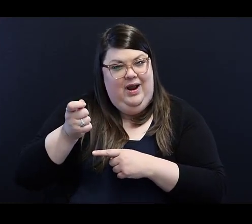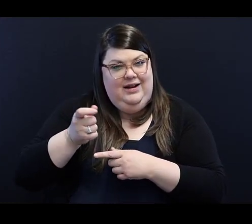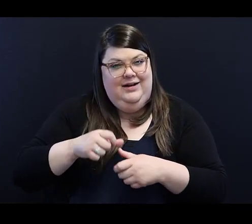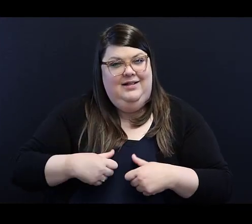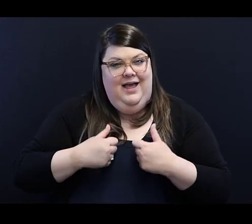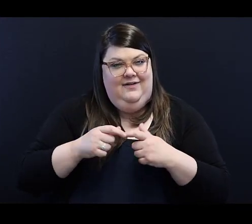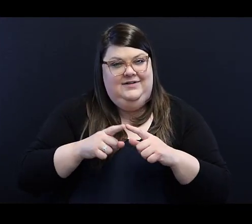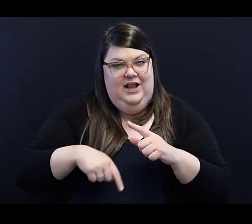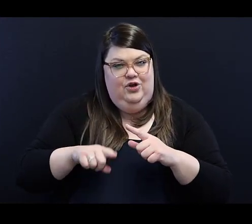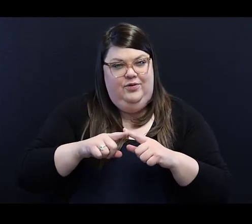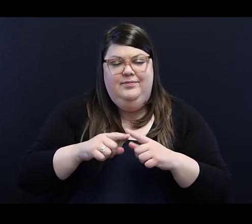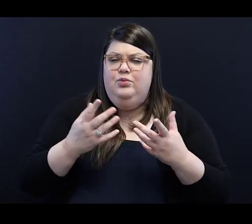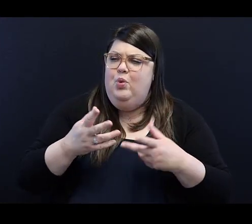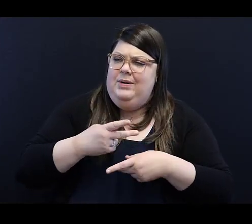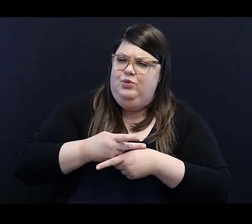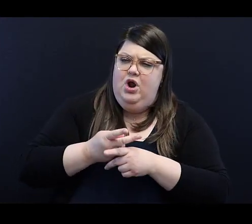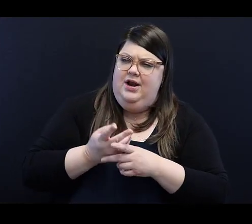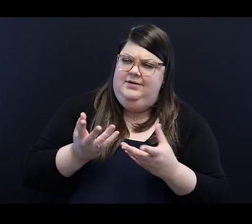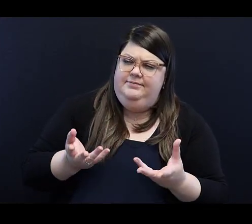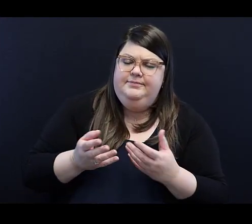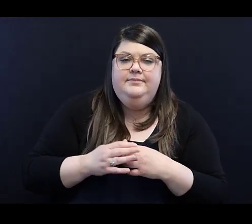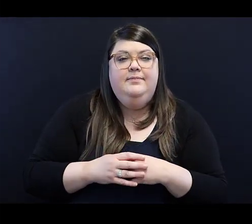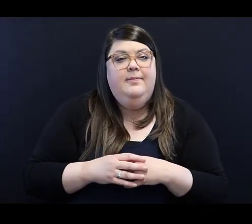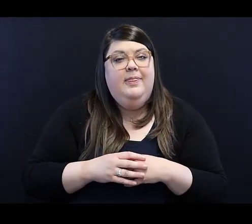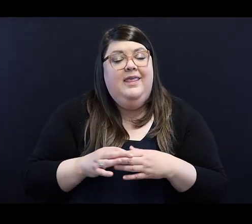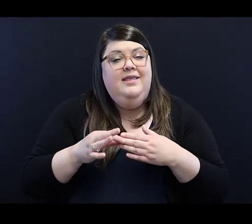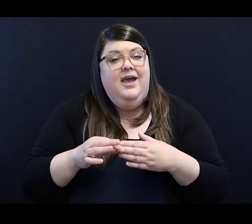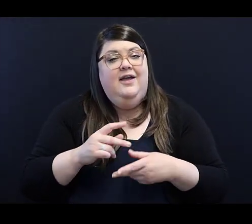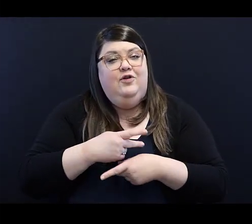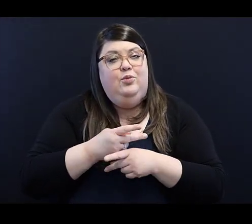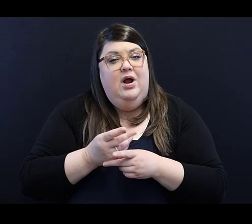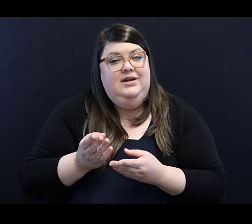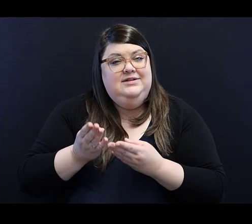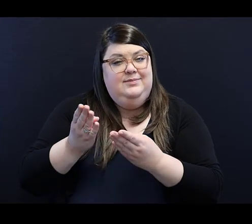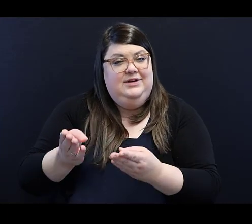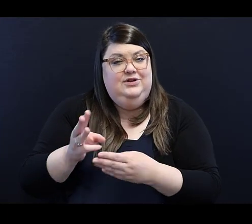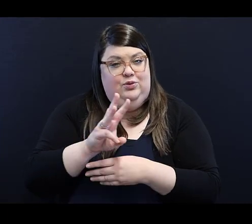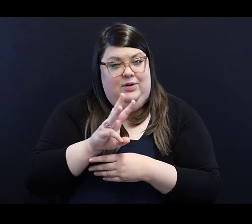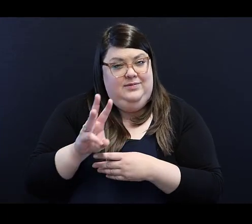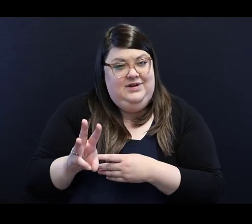What is a product? The Guide for Product Submission and Websites and this tutorial